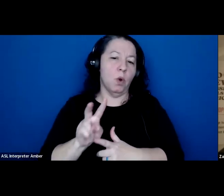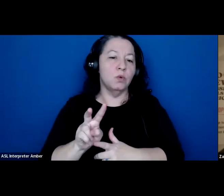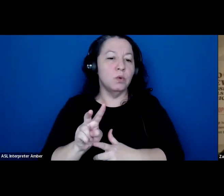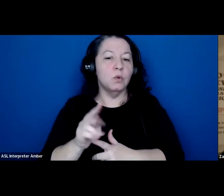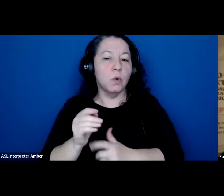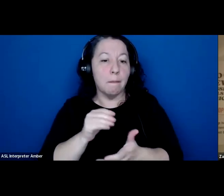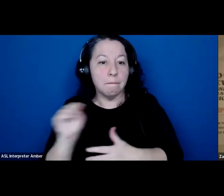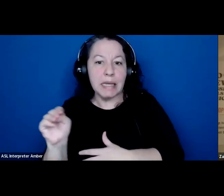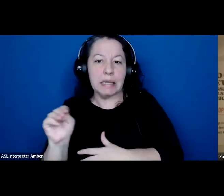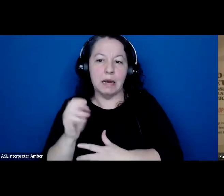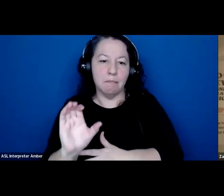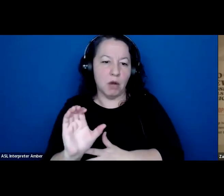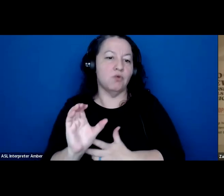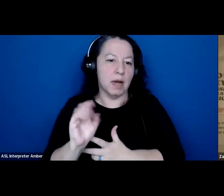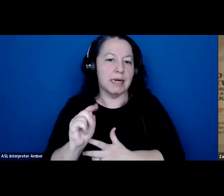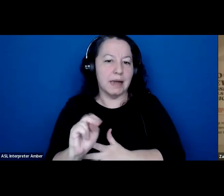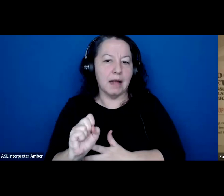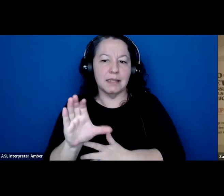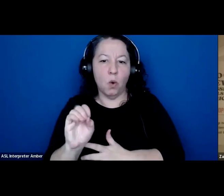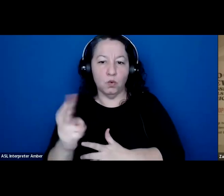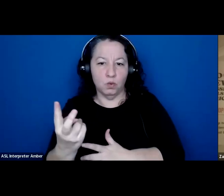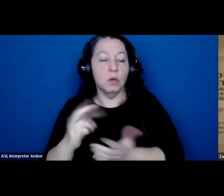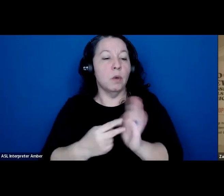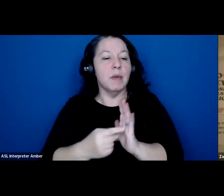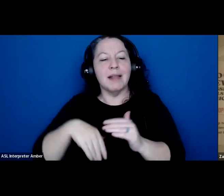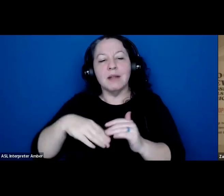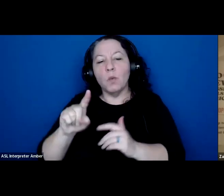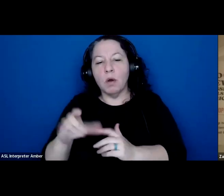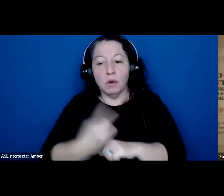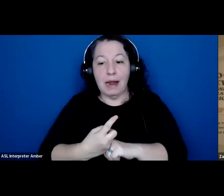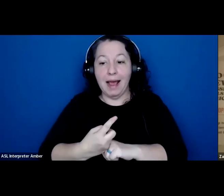which means that in less than 100 days, the Israeli military has released